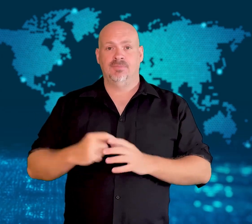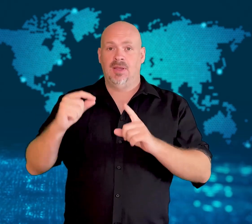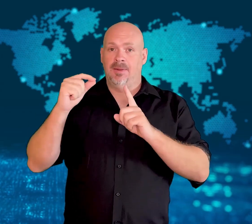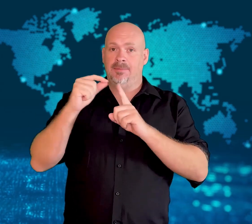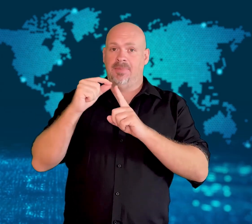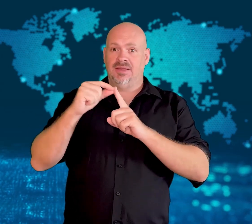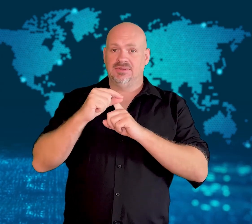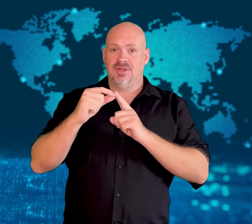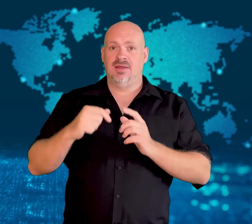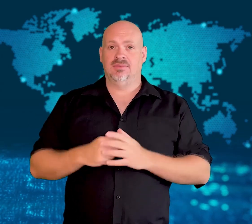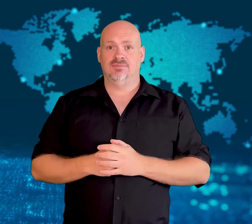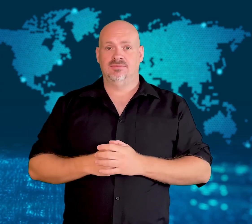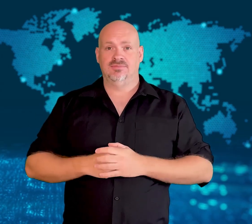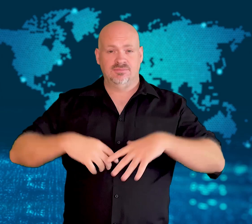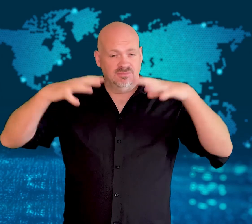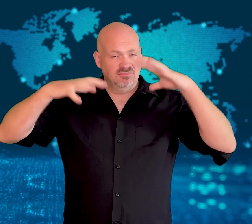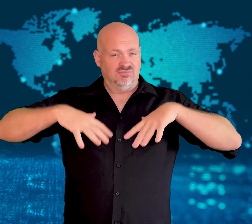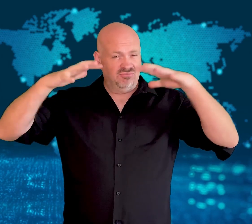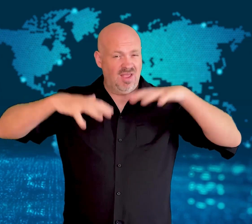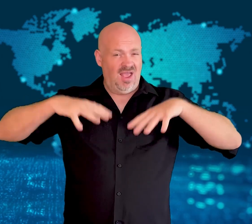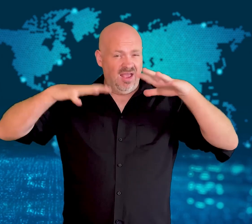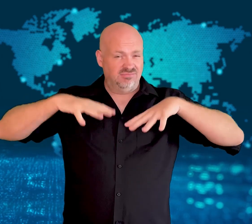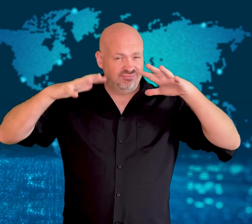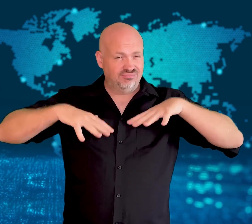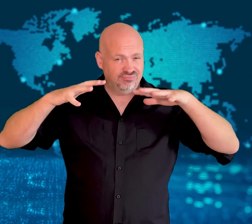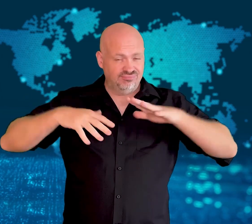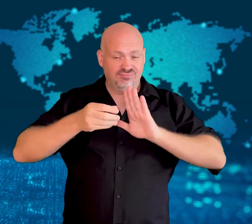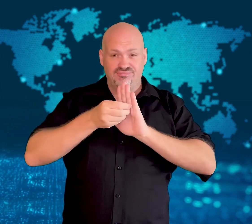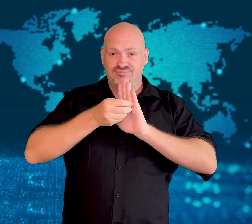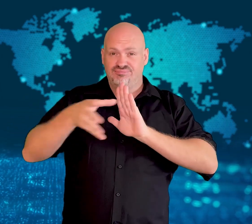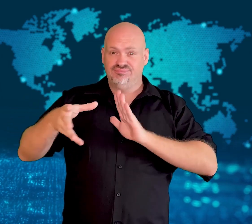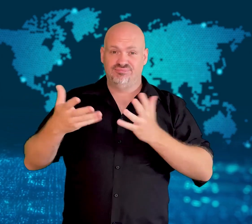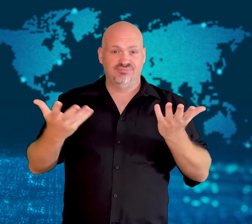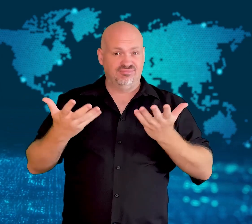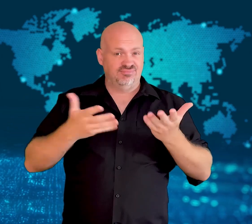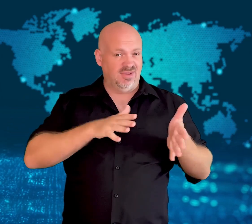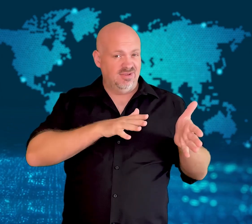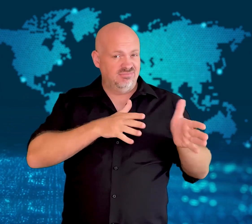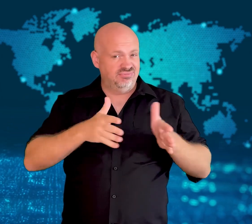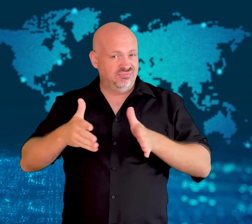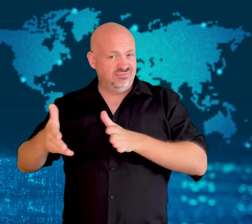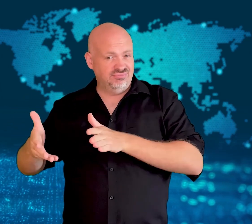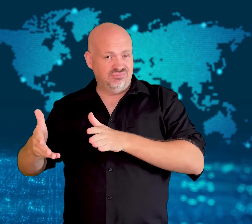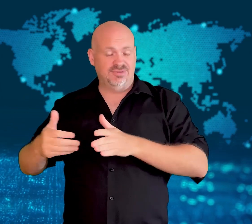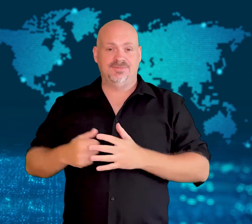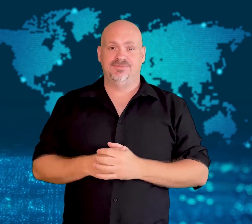Heavy rain causes deaths